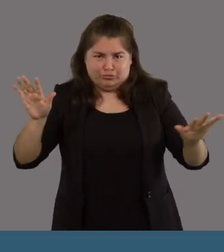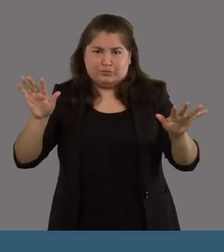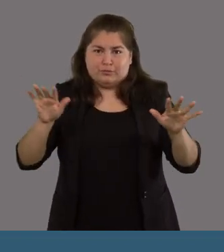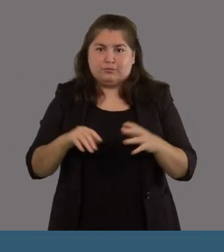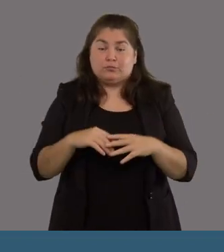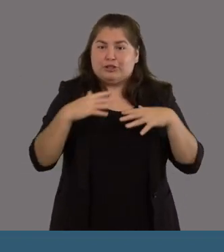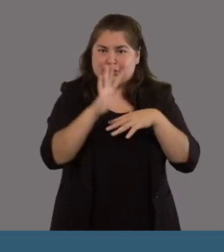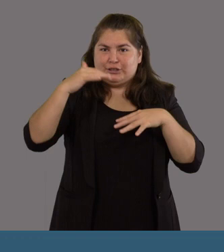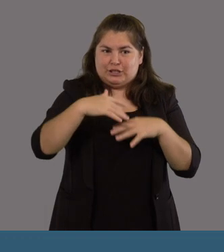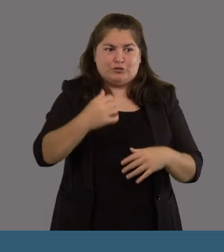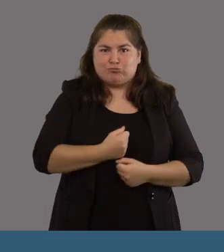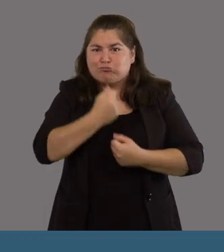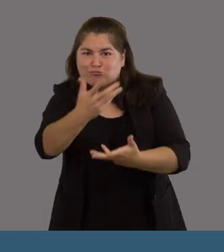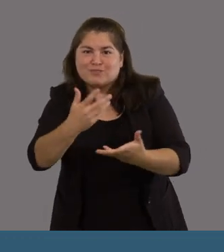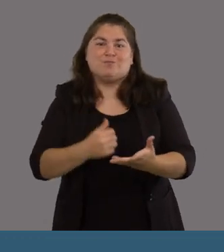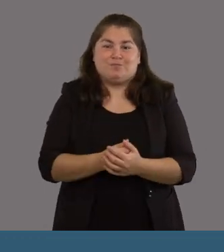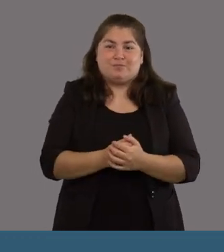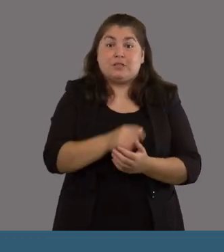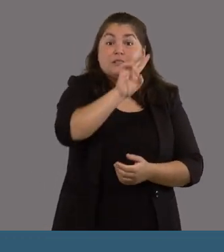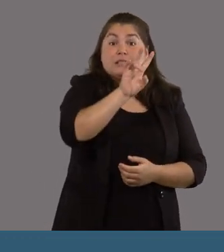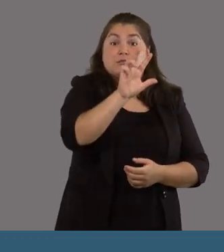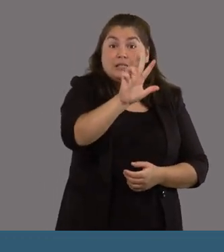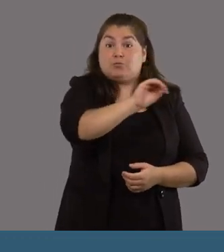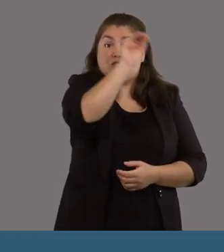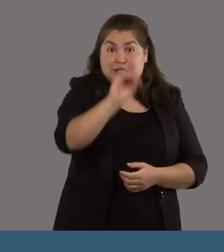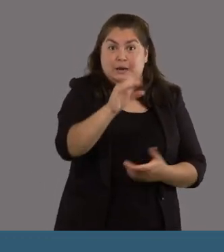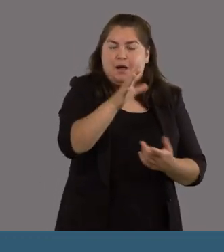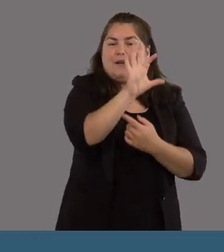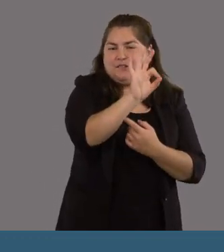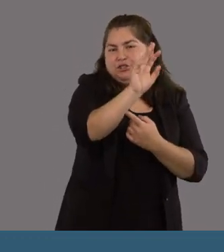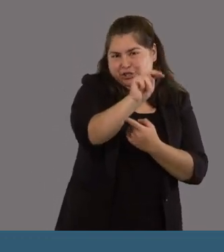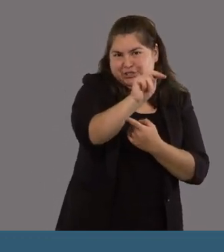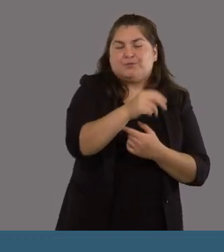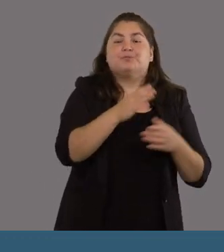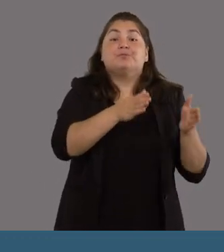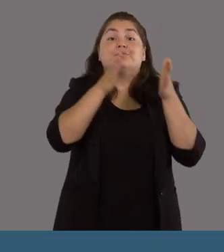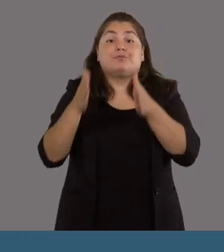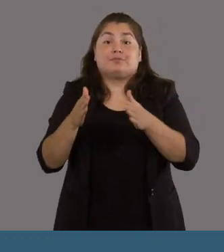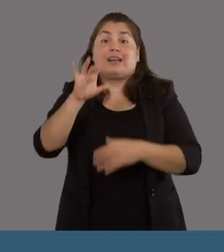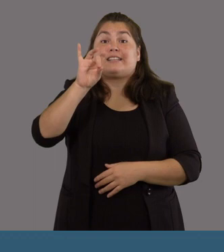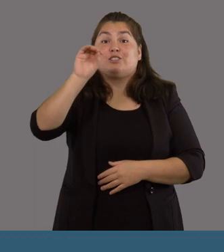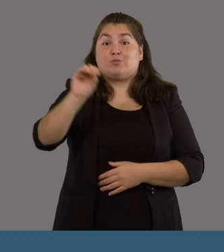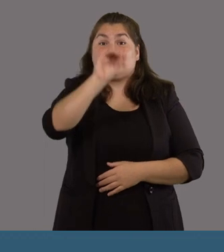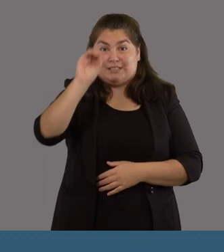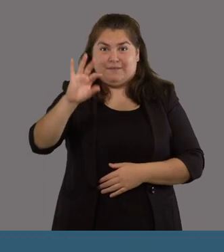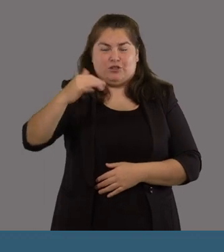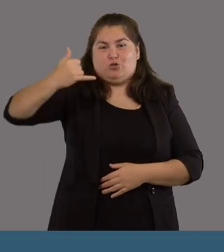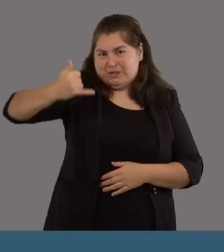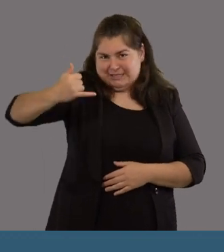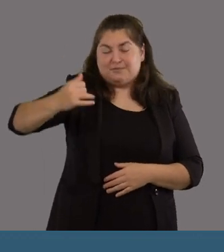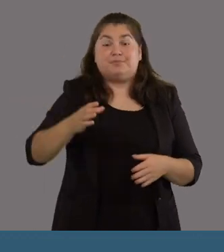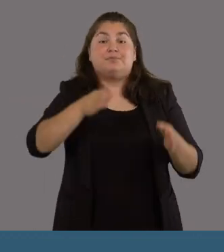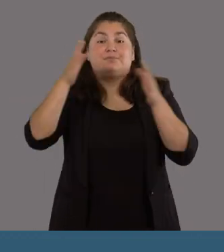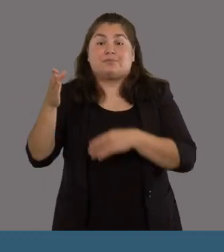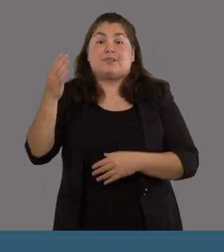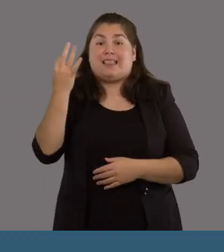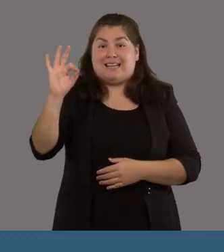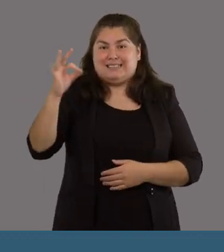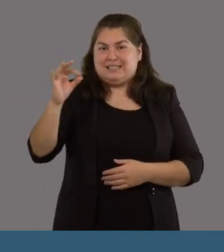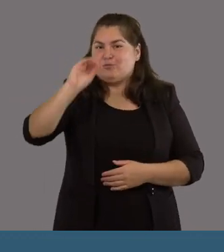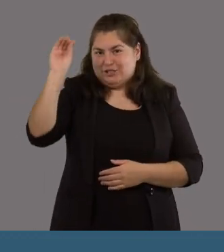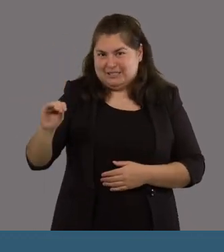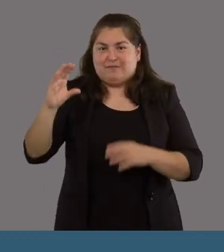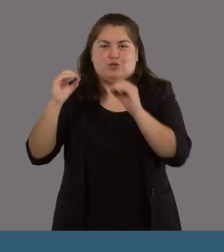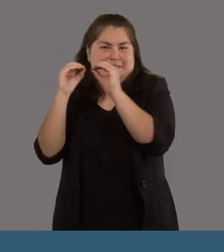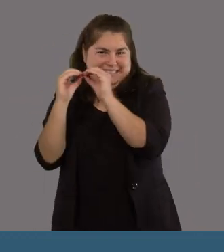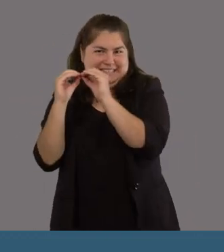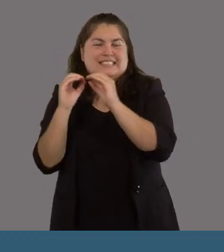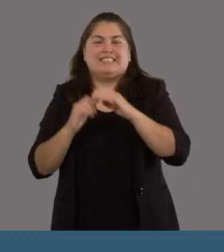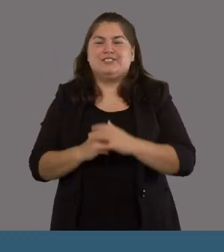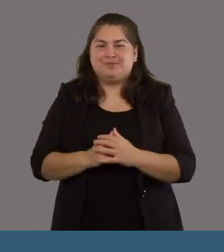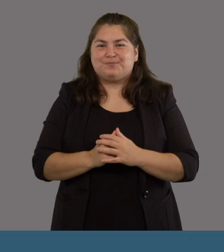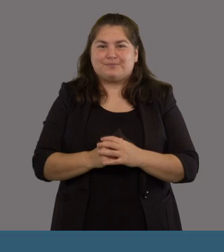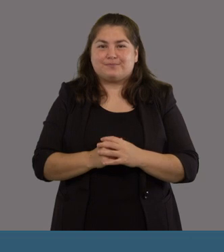diverse Indigenous voices. 73% of participants were First Nations, 8% Inuit, and 19% Metis.